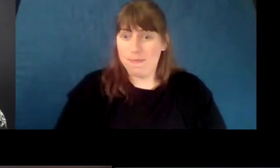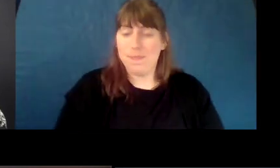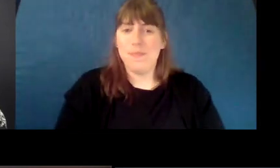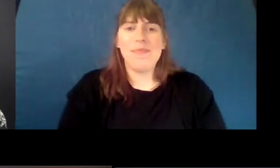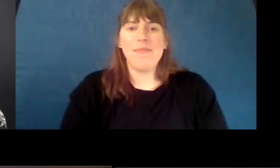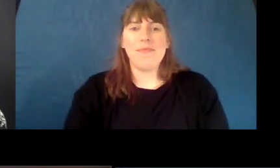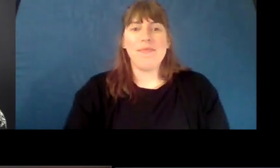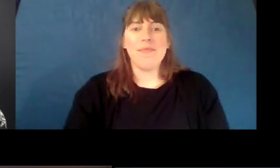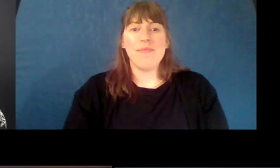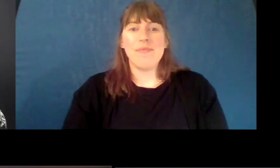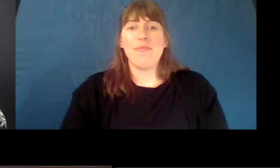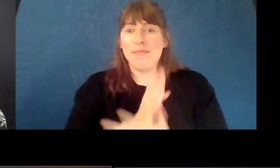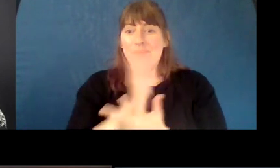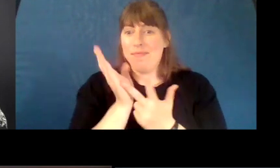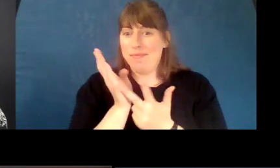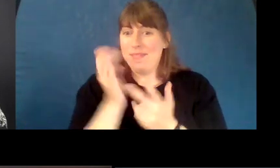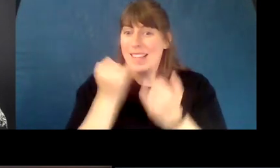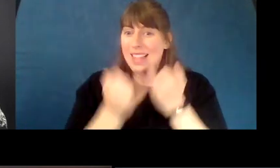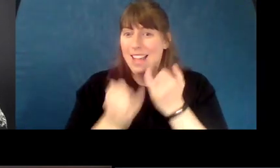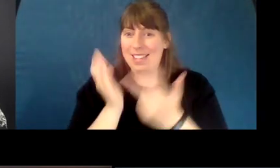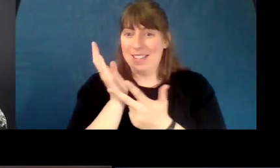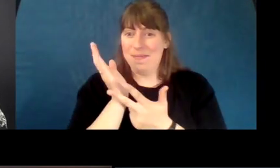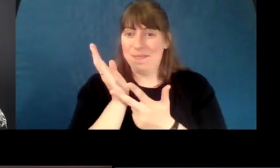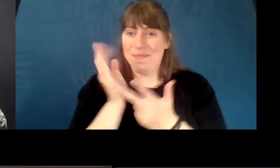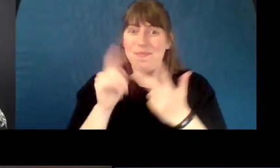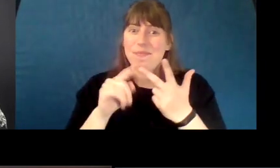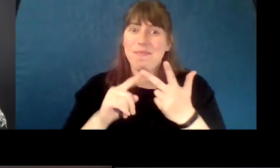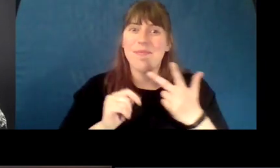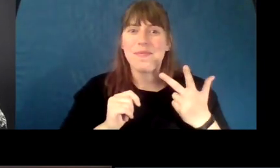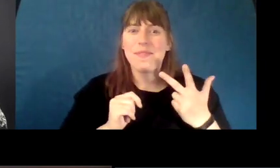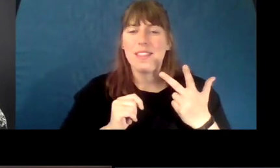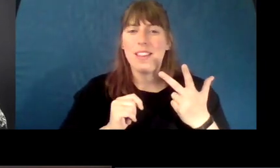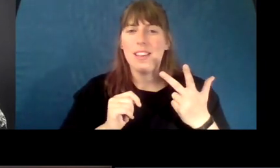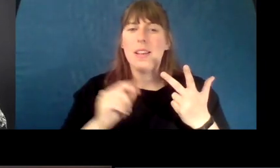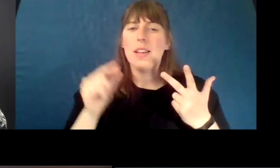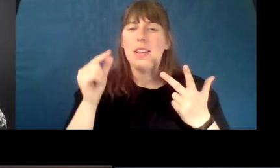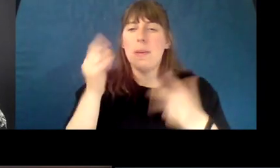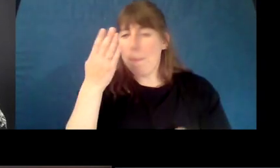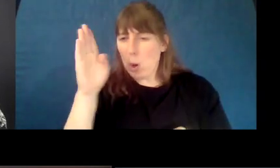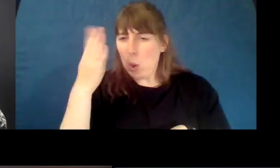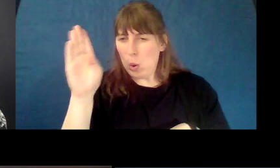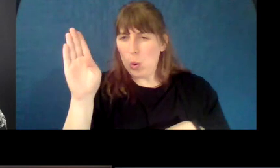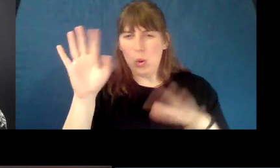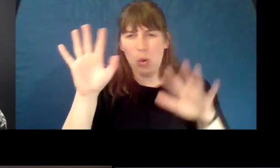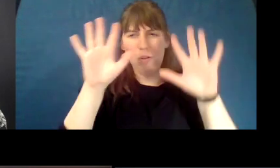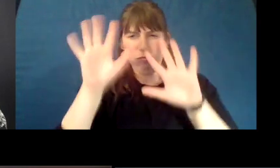And the third lightbox, which is a mostly blue lightbox with some yellow numbers,